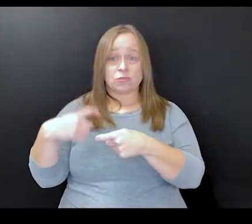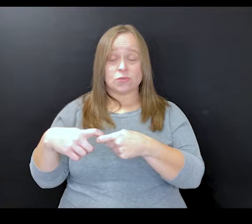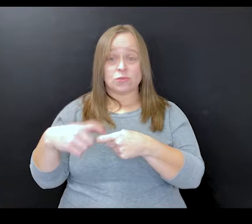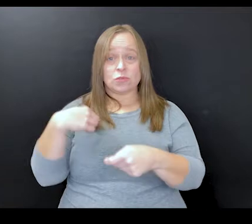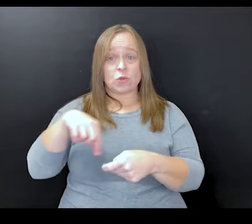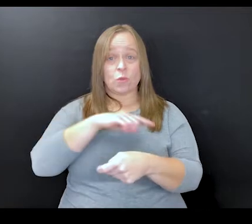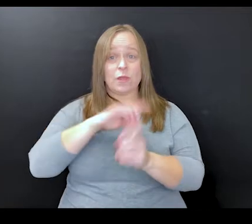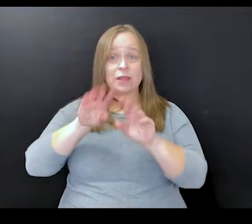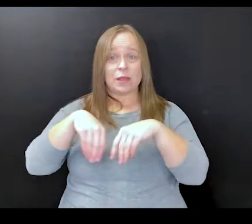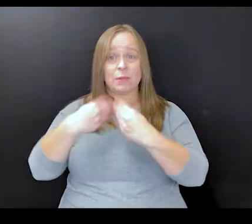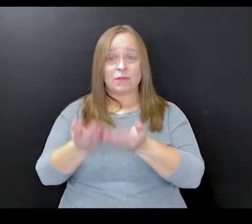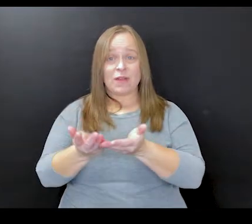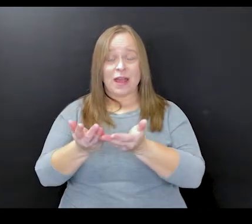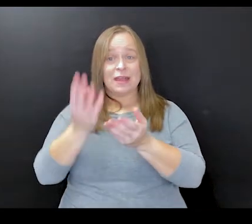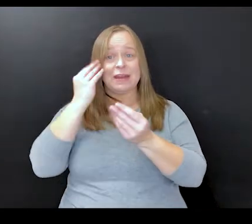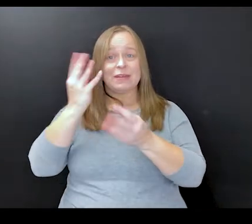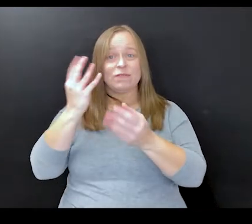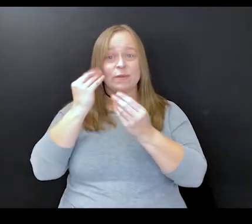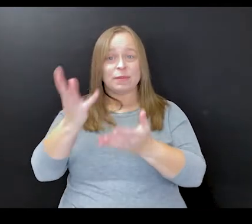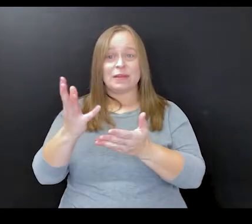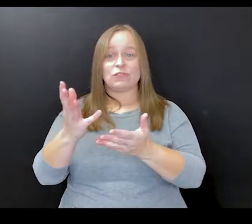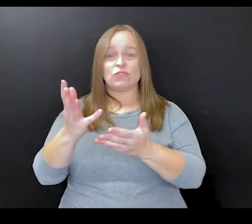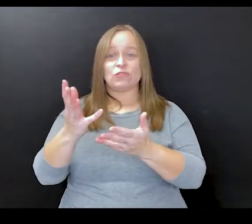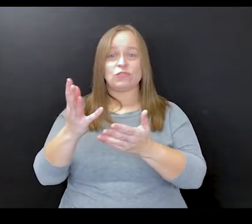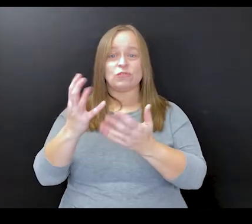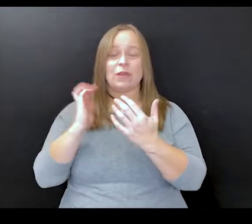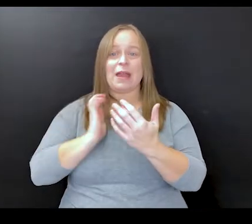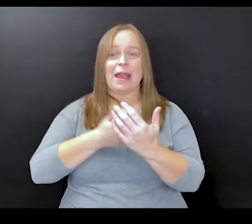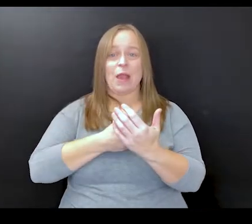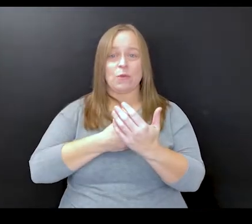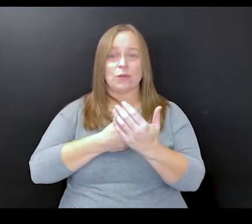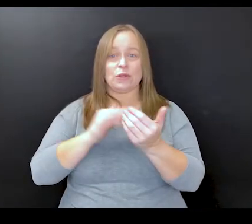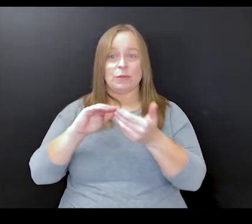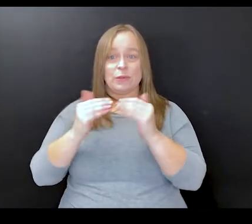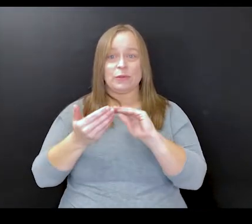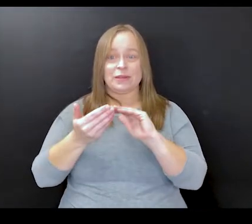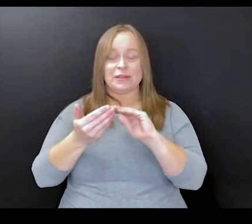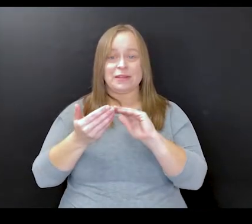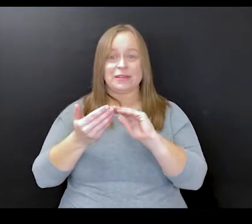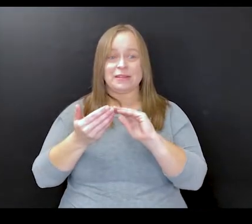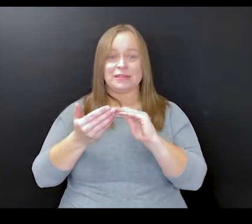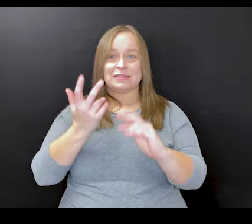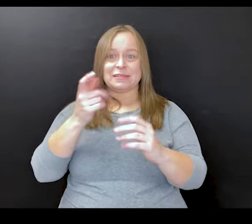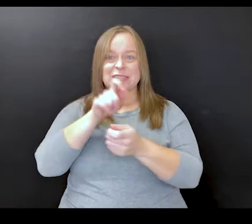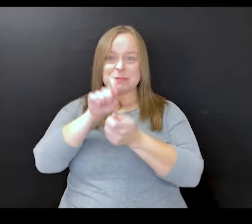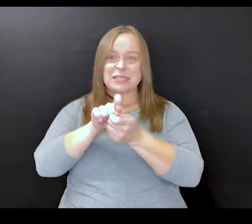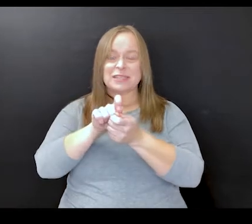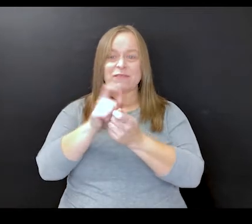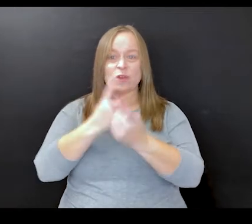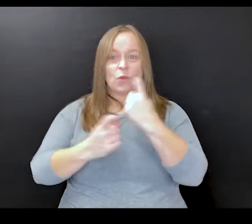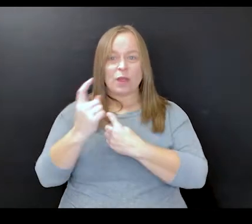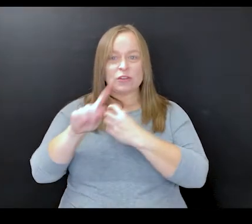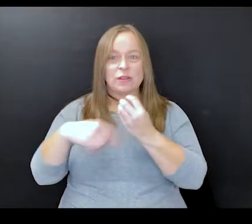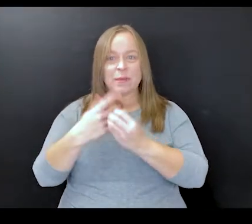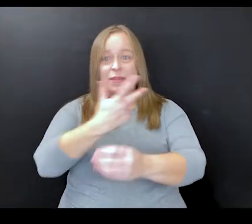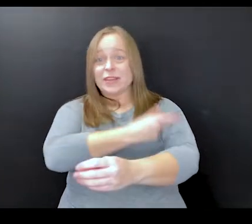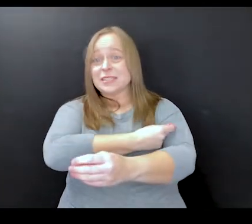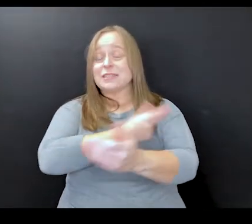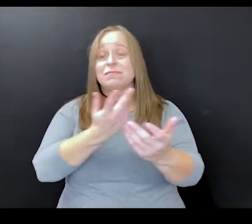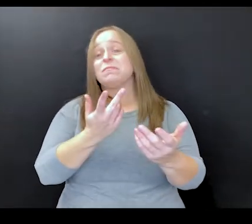so that we could provide information to our communities regarding their specific questions about the vaccine.